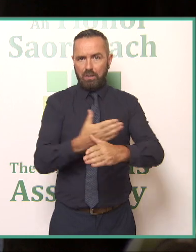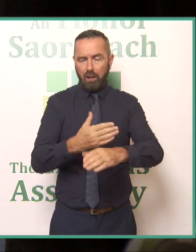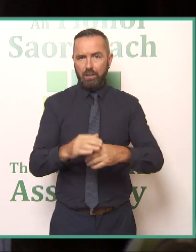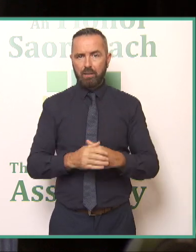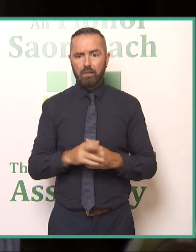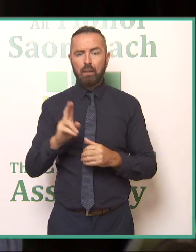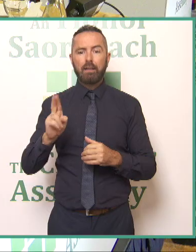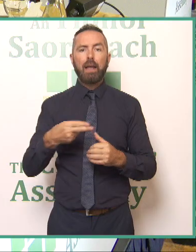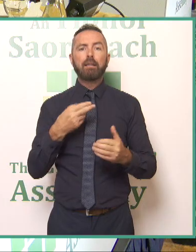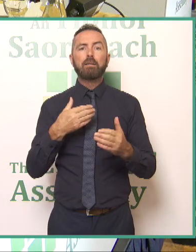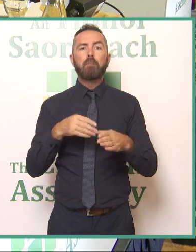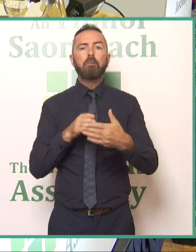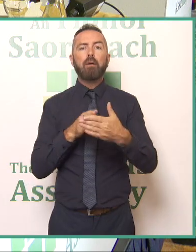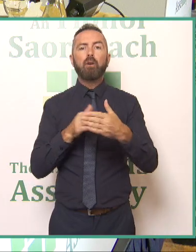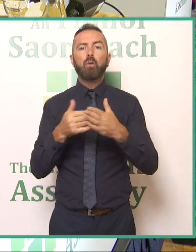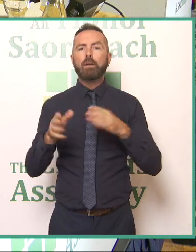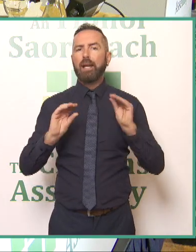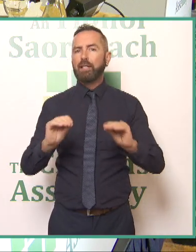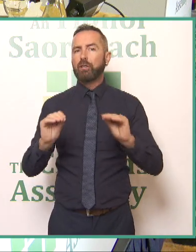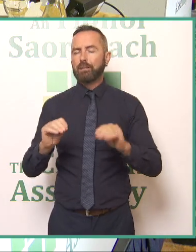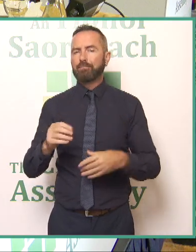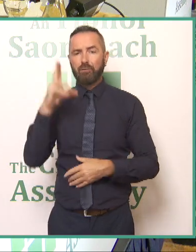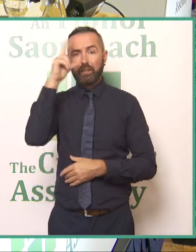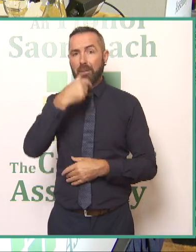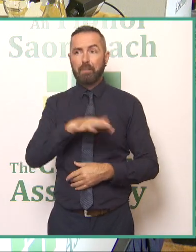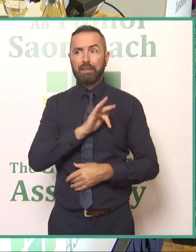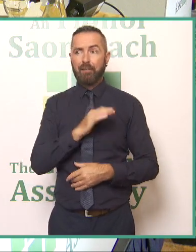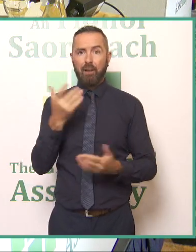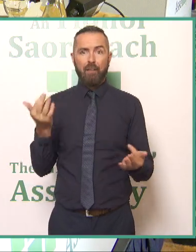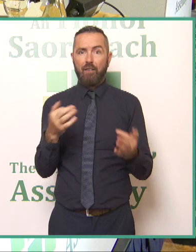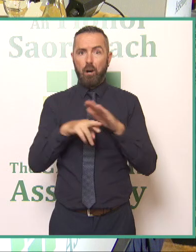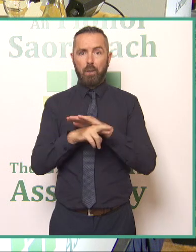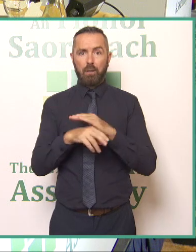um next one is education like for example I I'm a farmer I'm not it's not my expertise I'm not